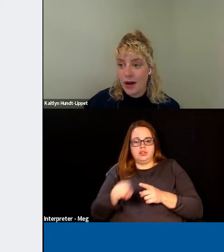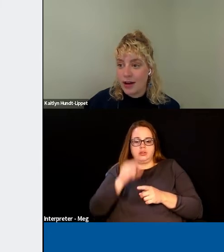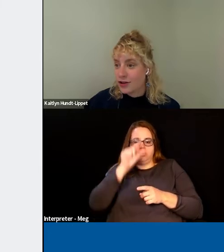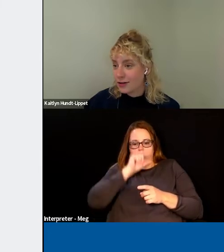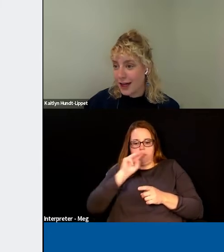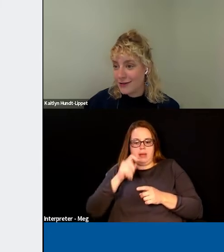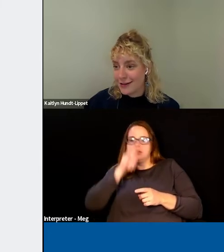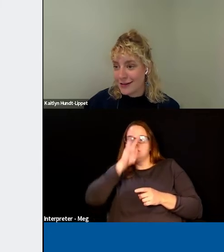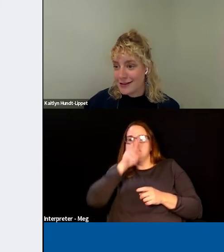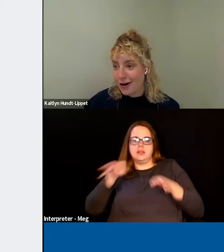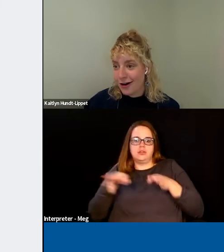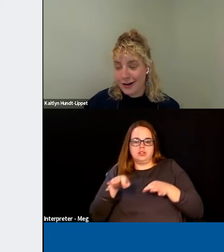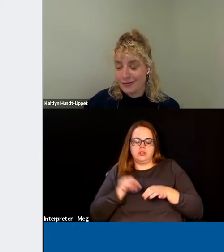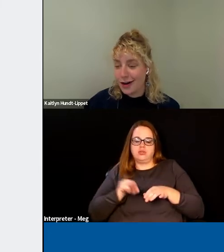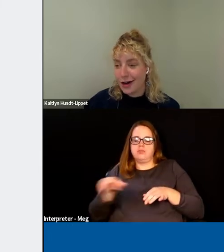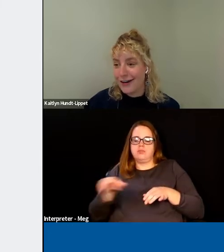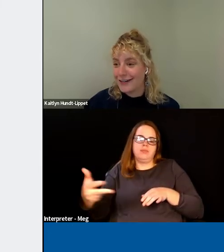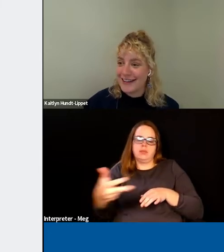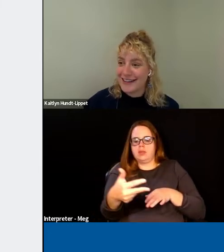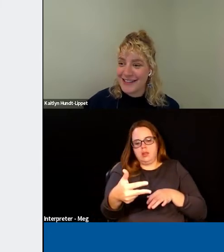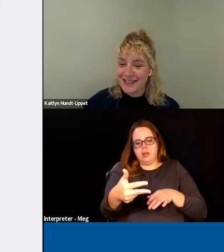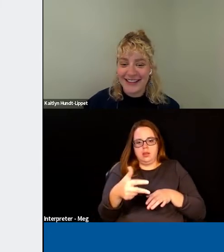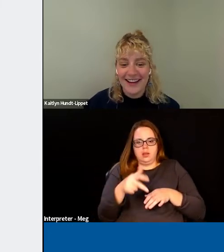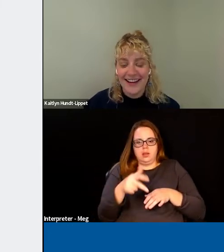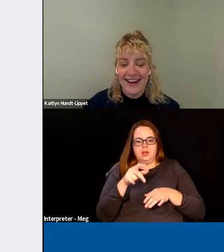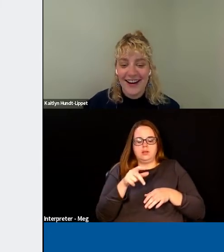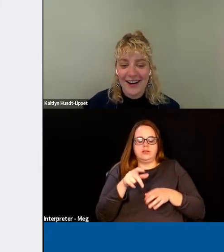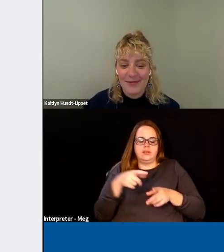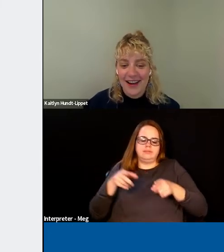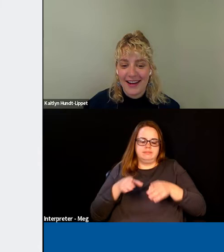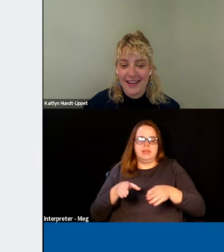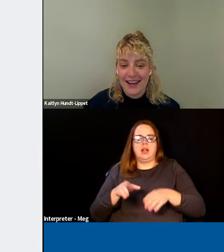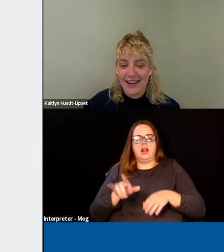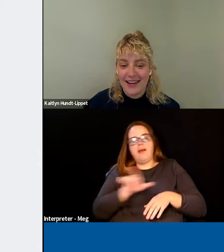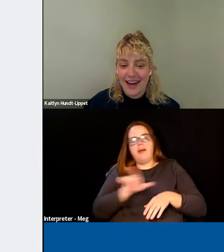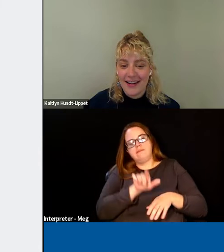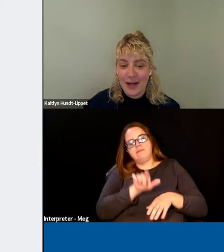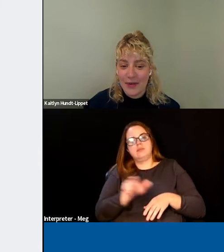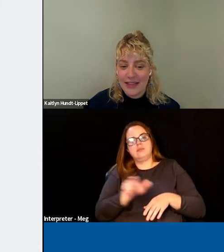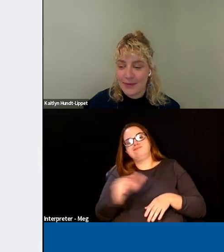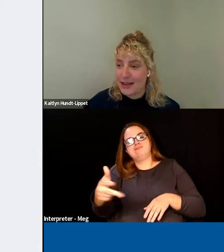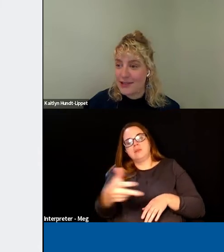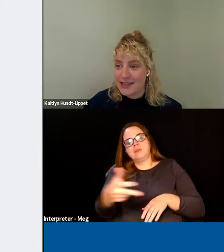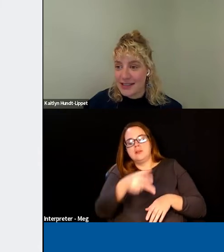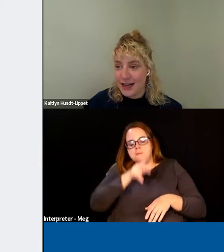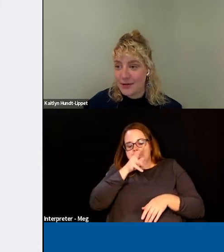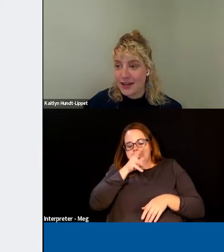turn left at this car, not car, at this street, and then that ended up being something that was designed